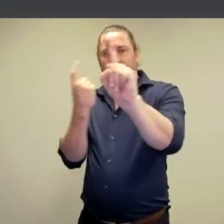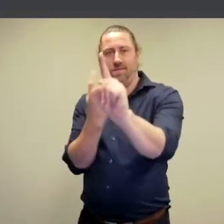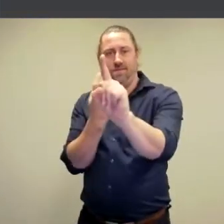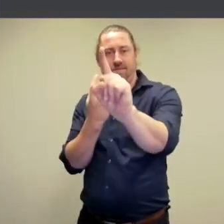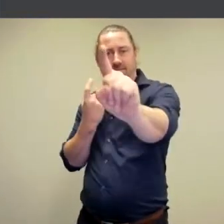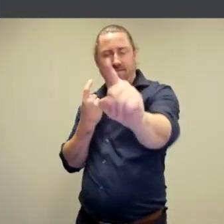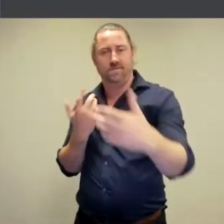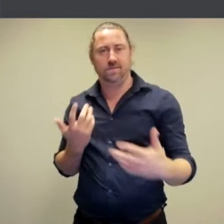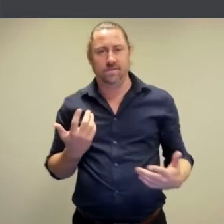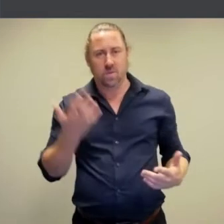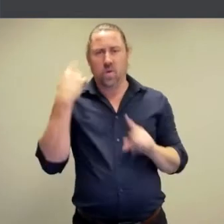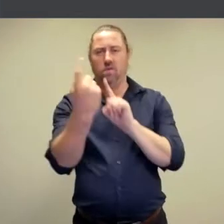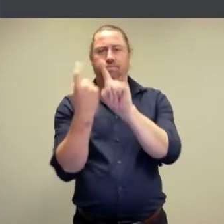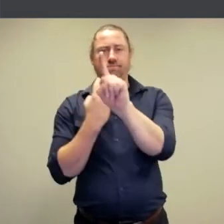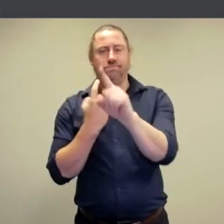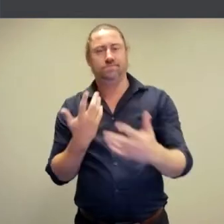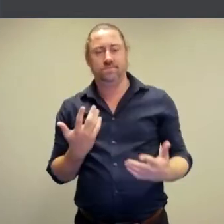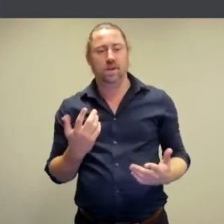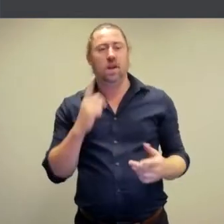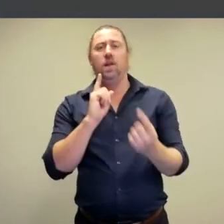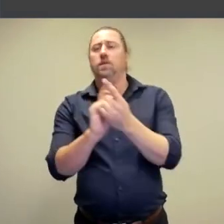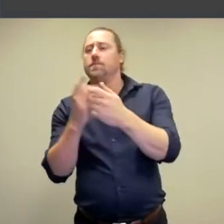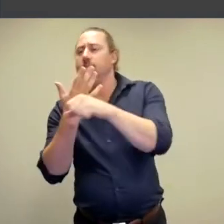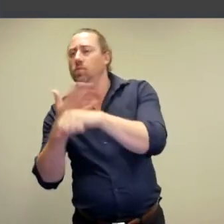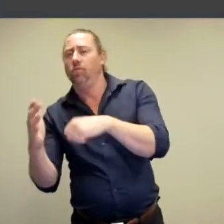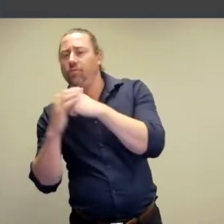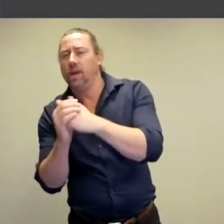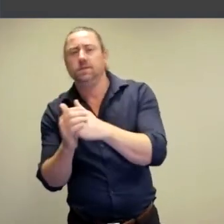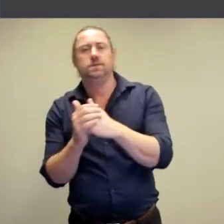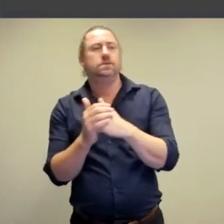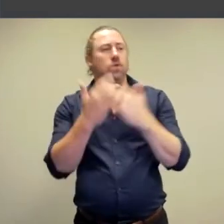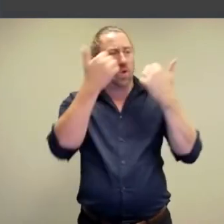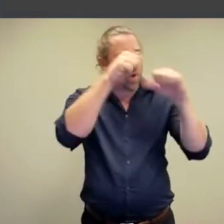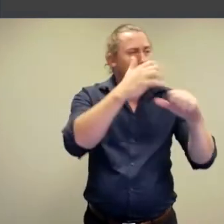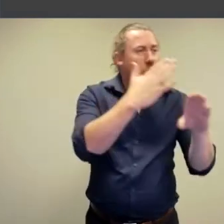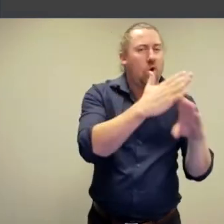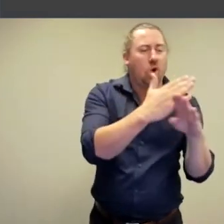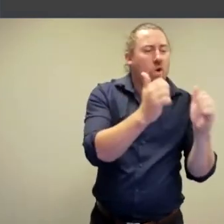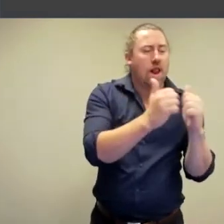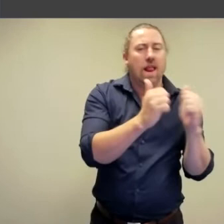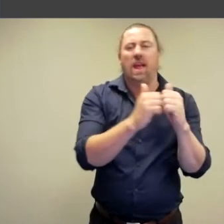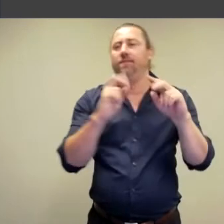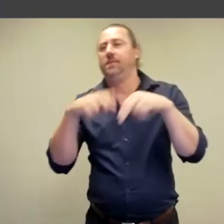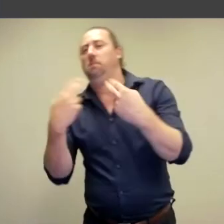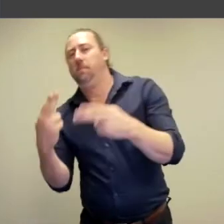each new interaction with friends and colleagues and family